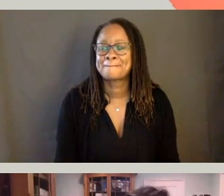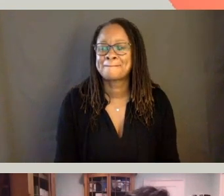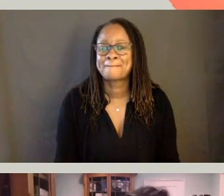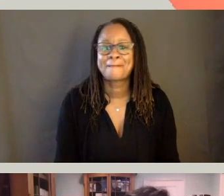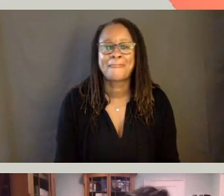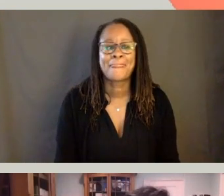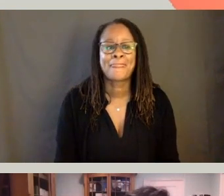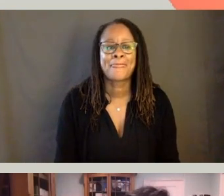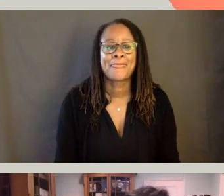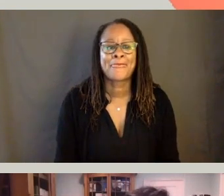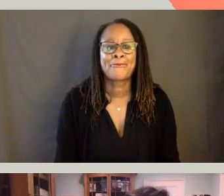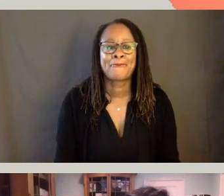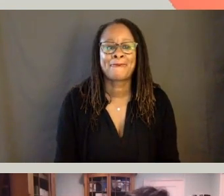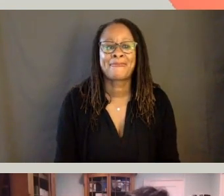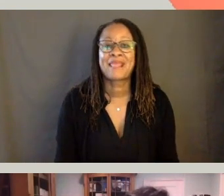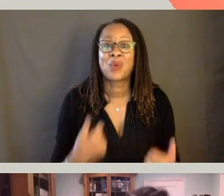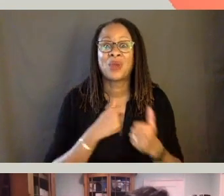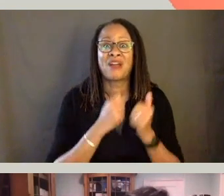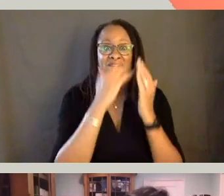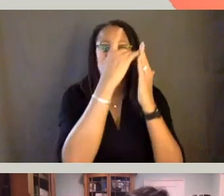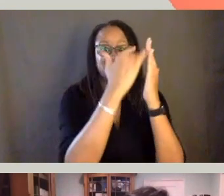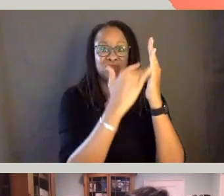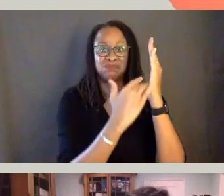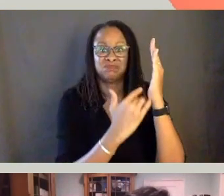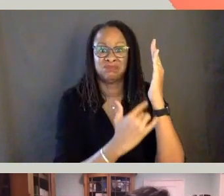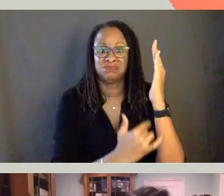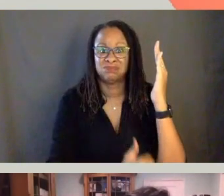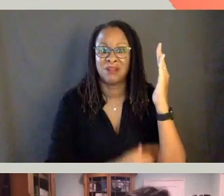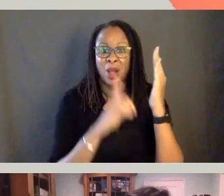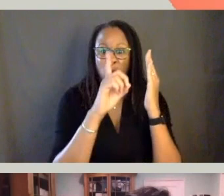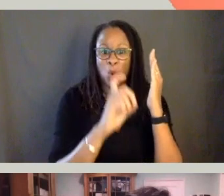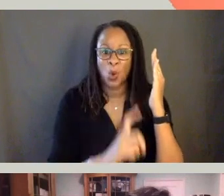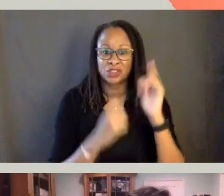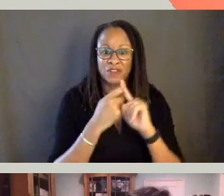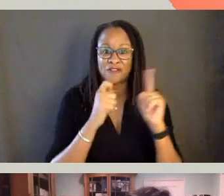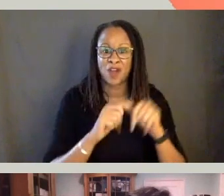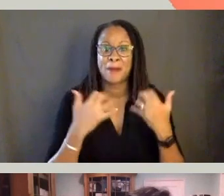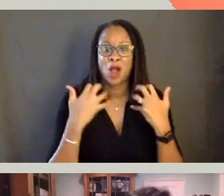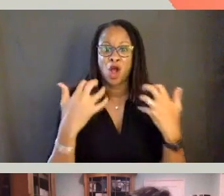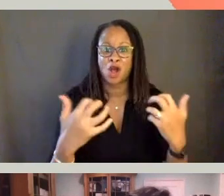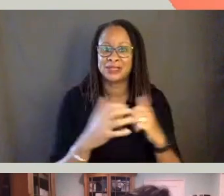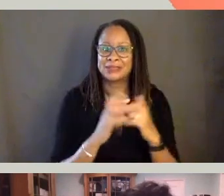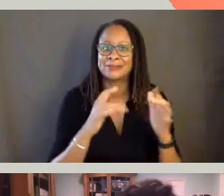So we have lots of questions from the audience and I'm very excited to turn to those.